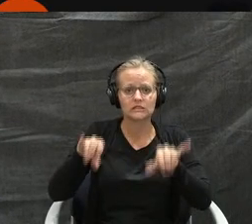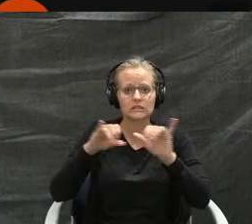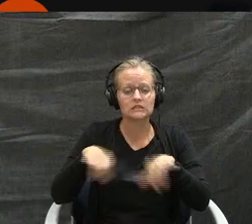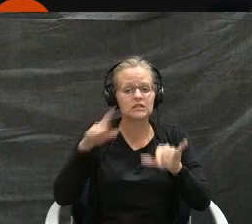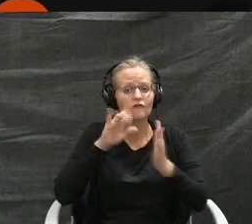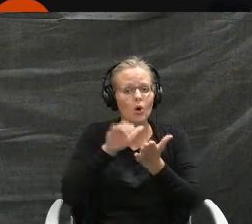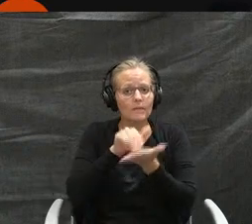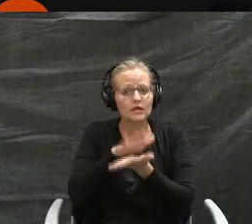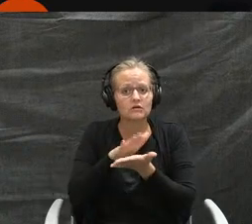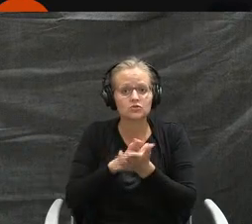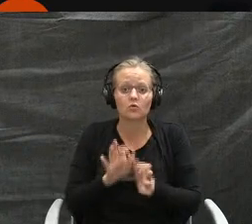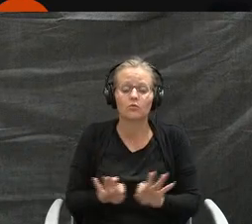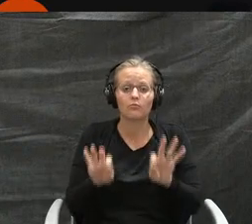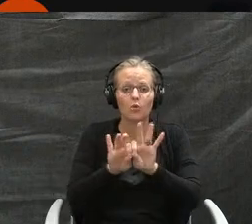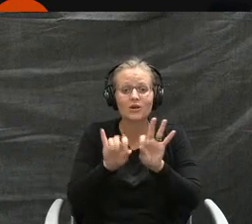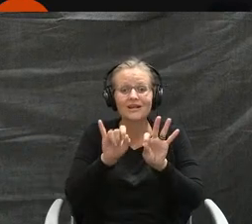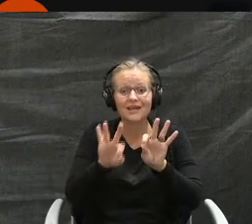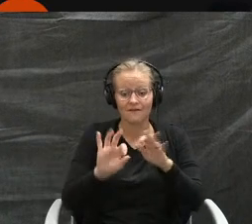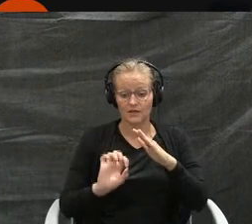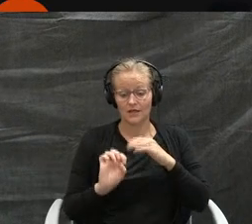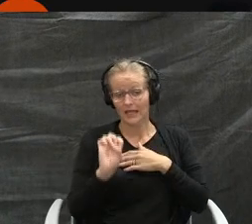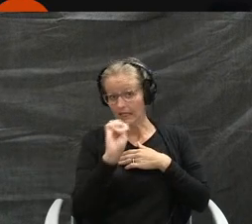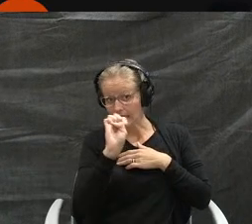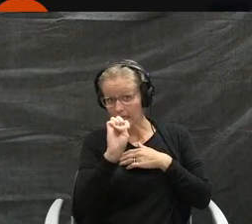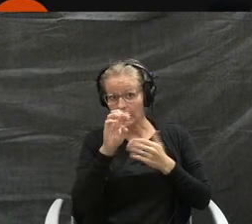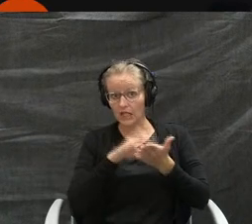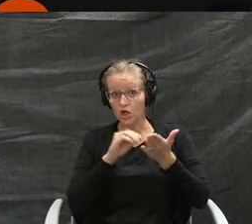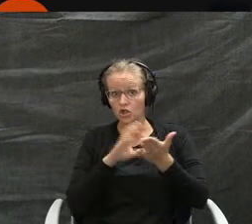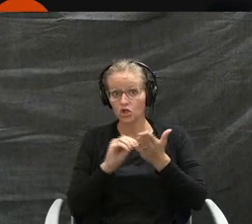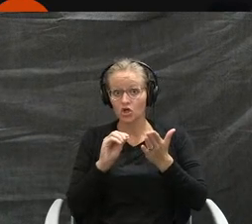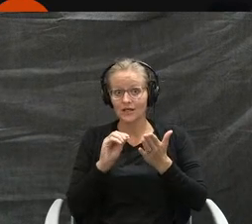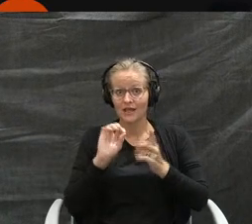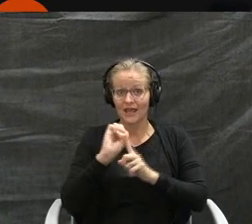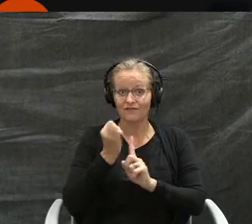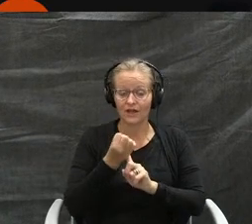early evening, he learning environment. It's going to be just as important for us to